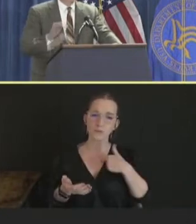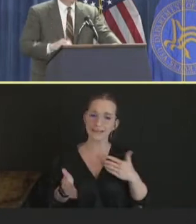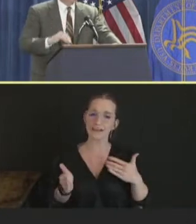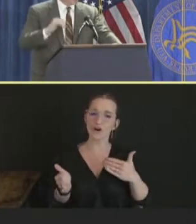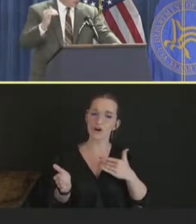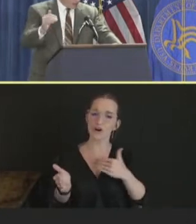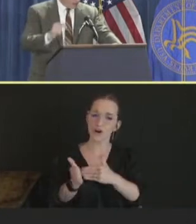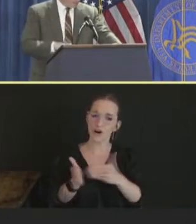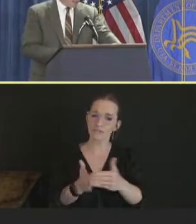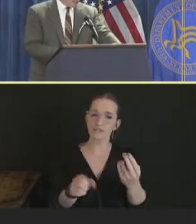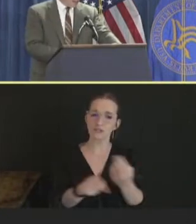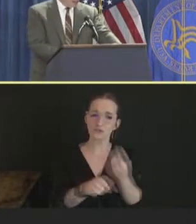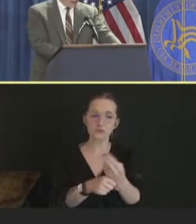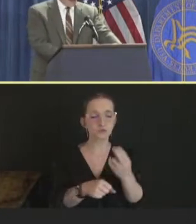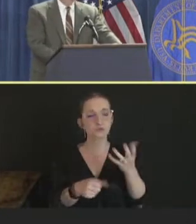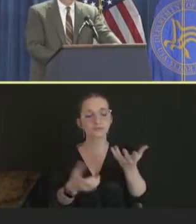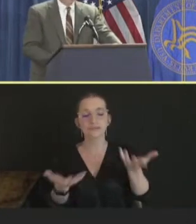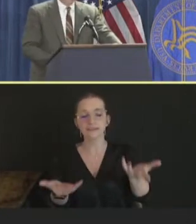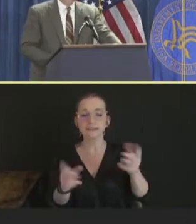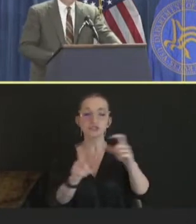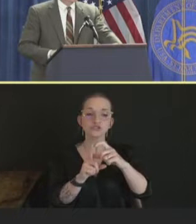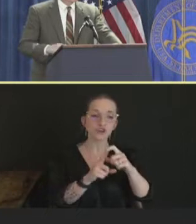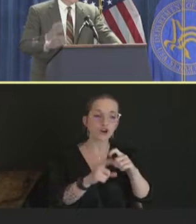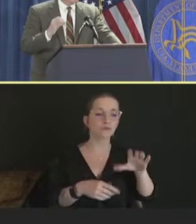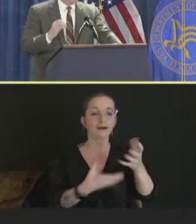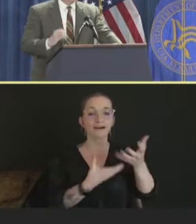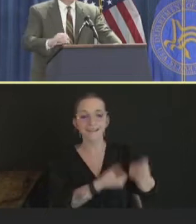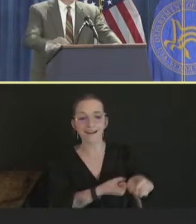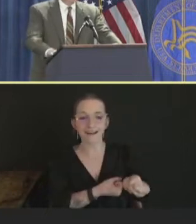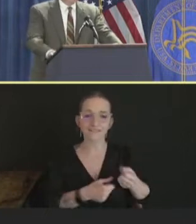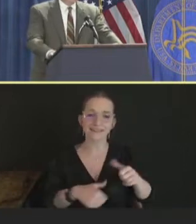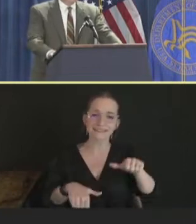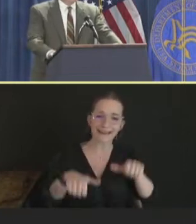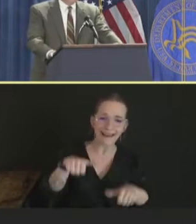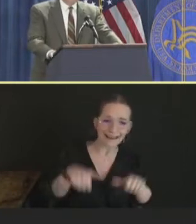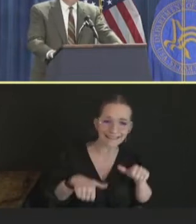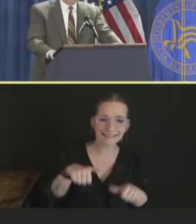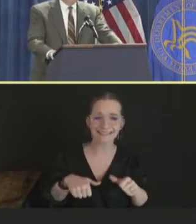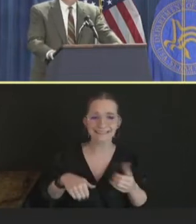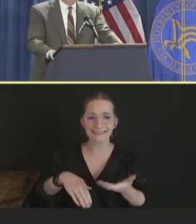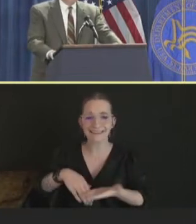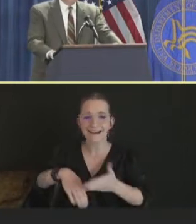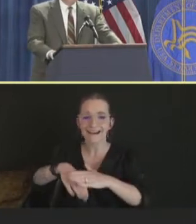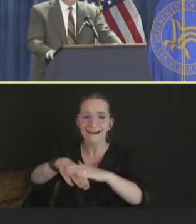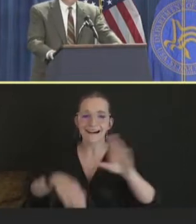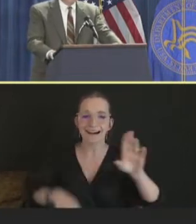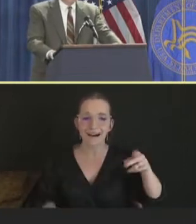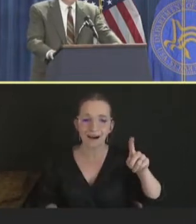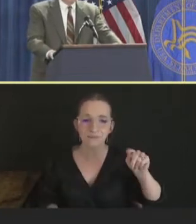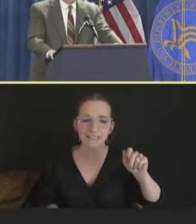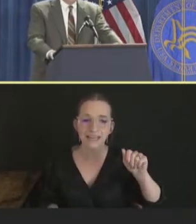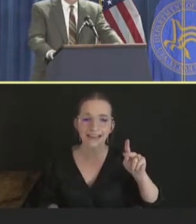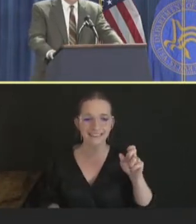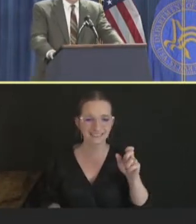refusal, uptake, coverage; and all of these are nuanced, they are actually different things.